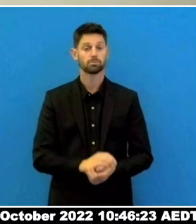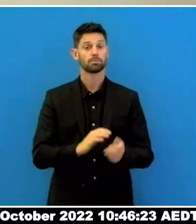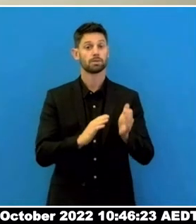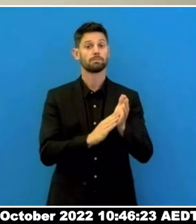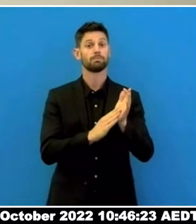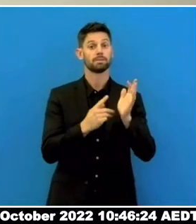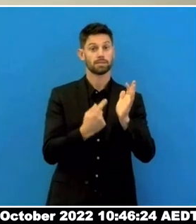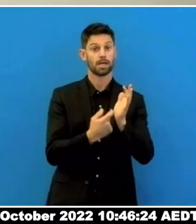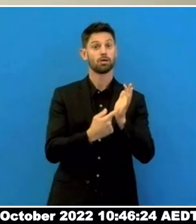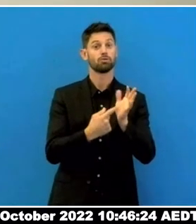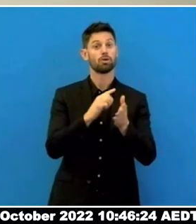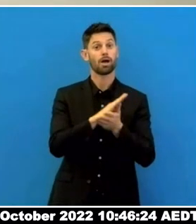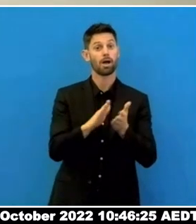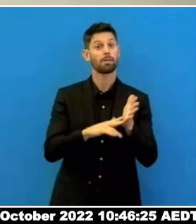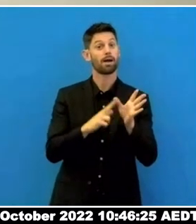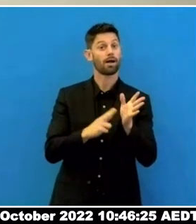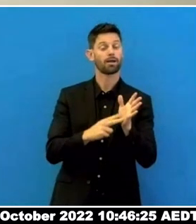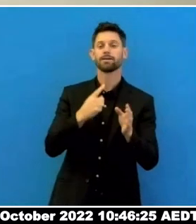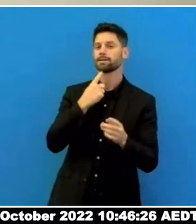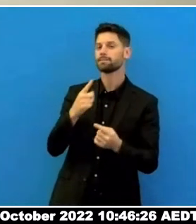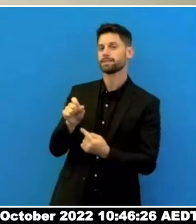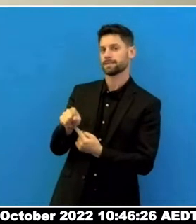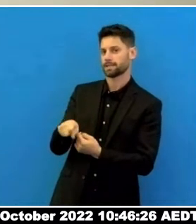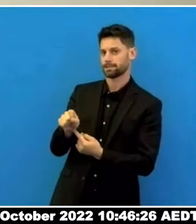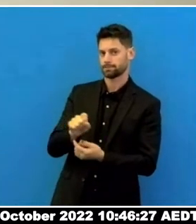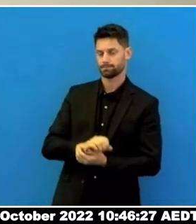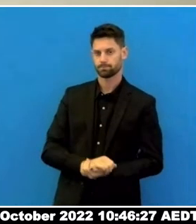and some of the matters that I will read out today